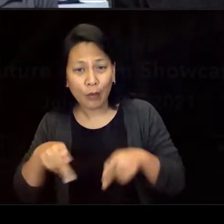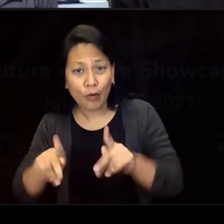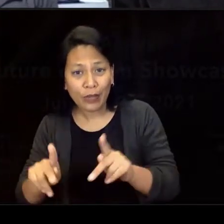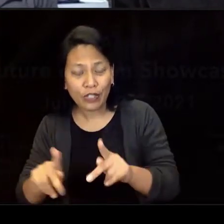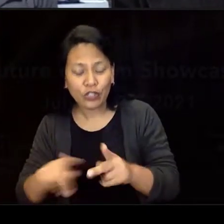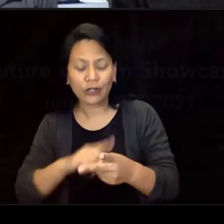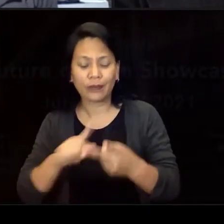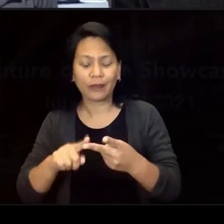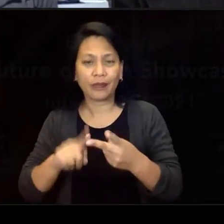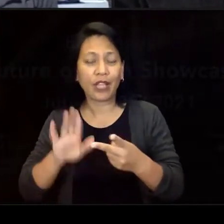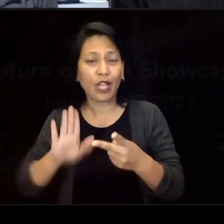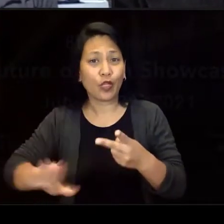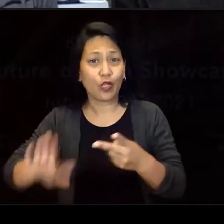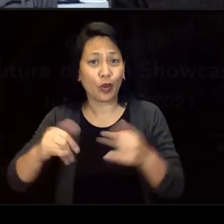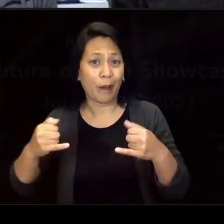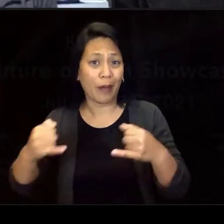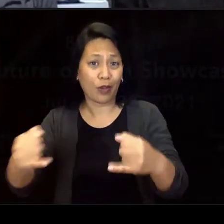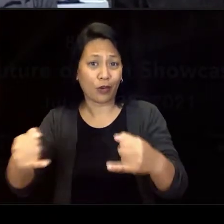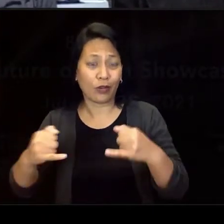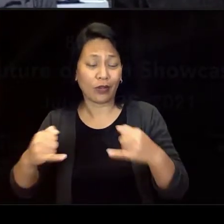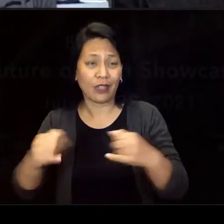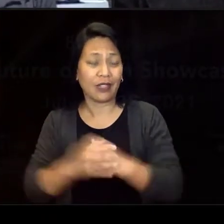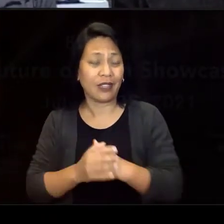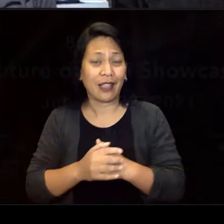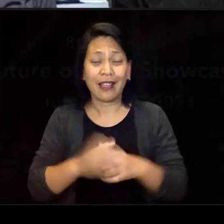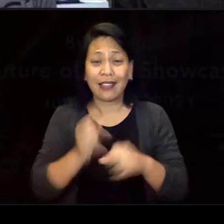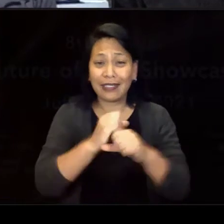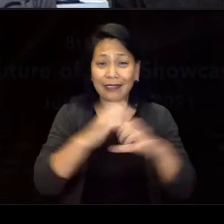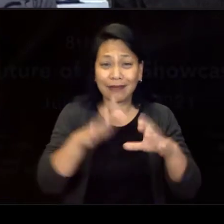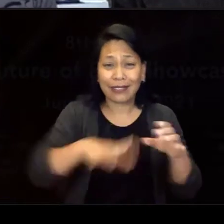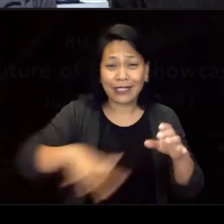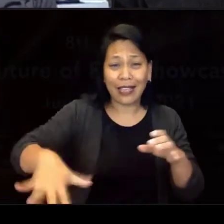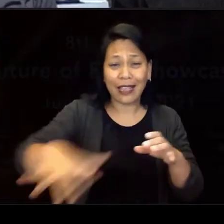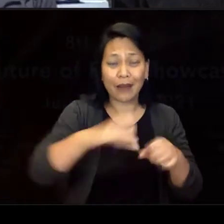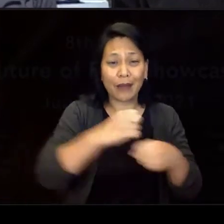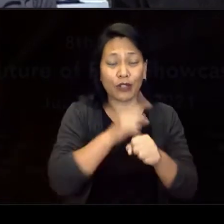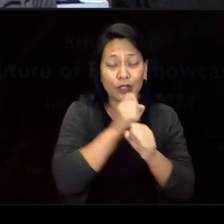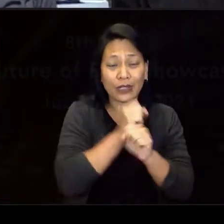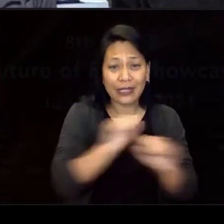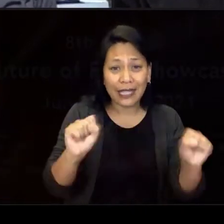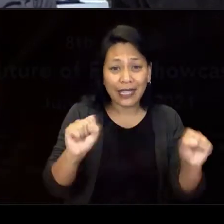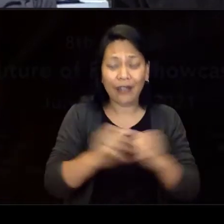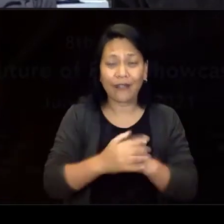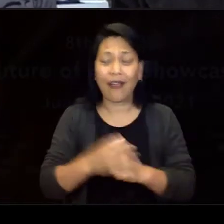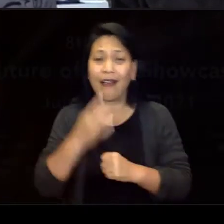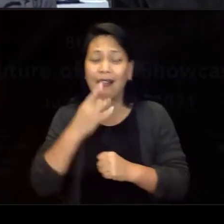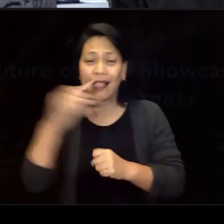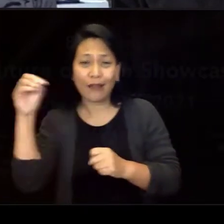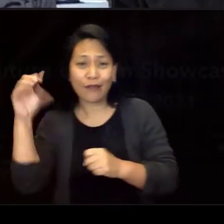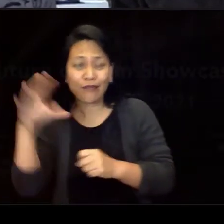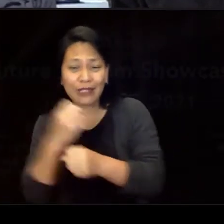again it's making sure it's safe working with lighting and camera crew as well, making sure that nothing on the